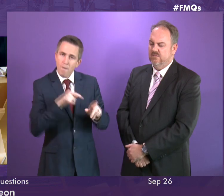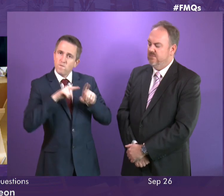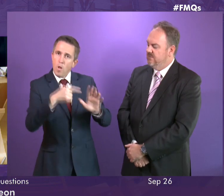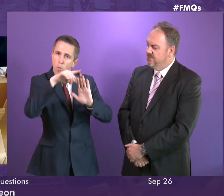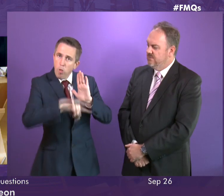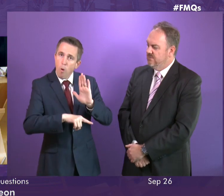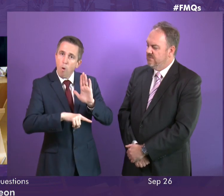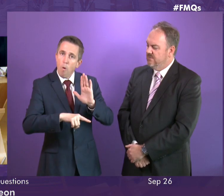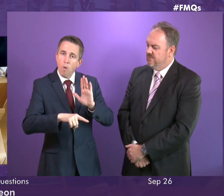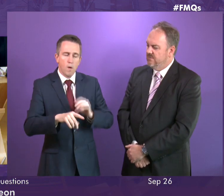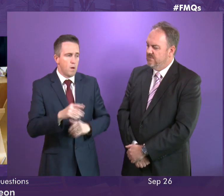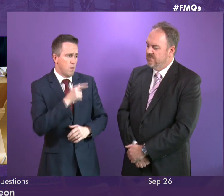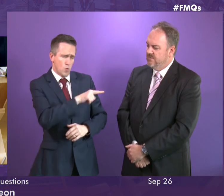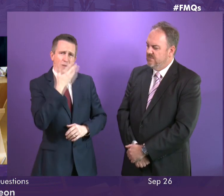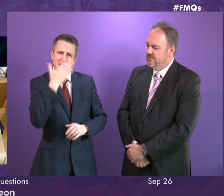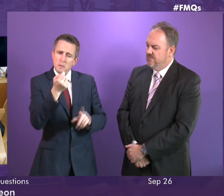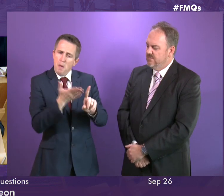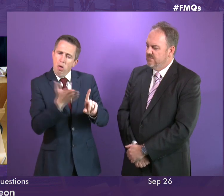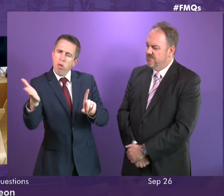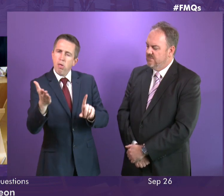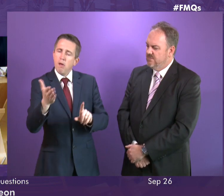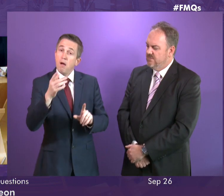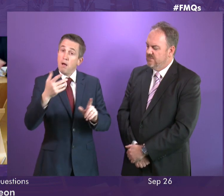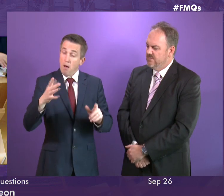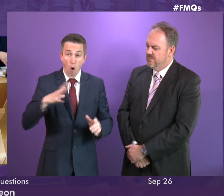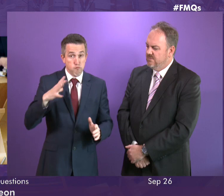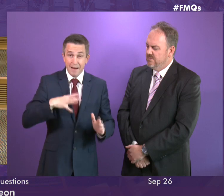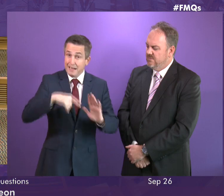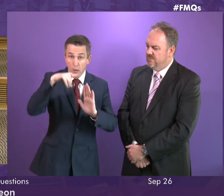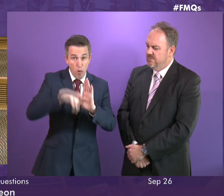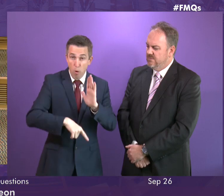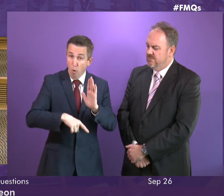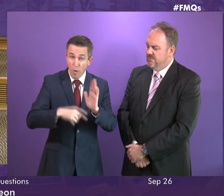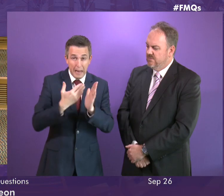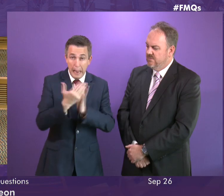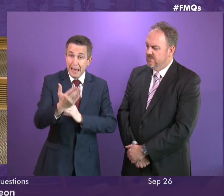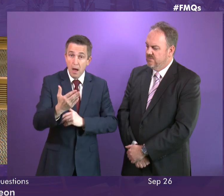mislead people about the law as it stands. The law right now is clear: the punishment